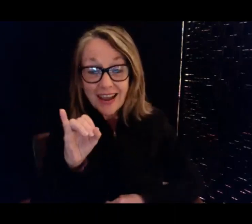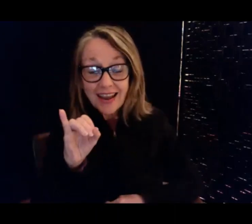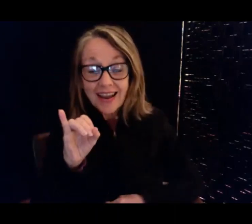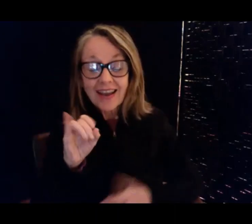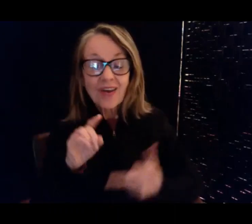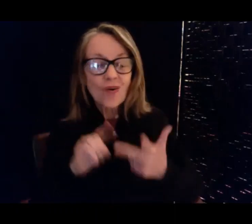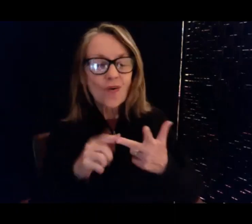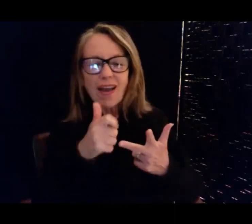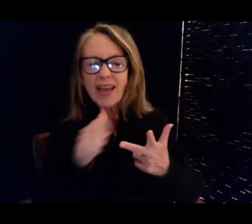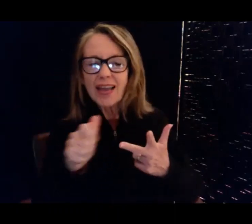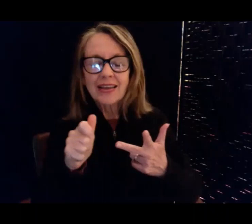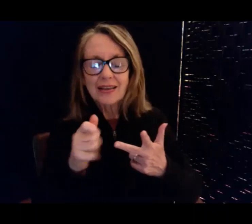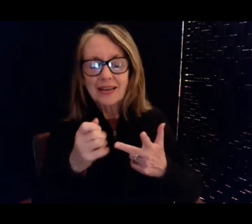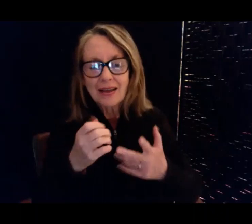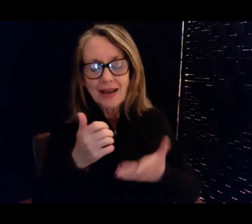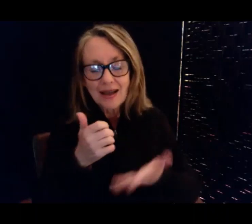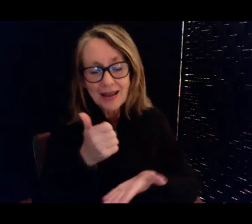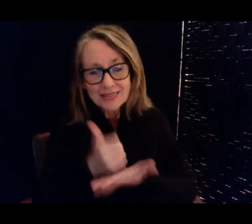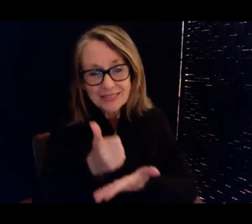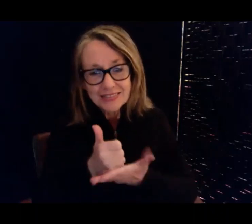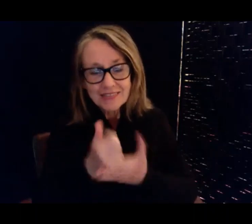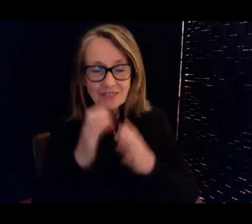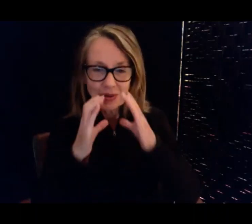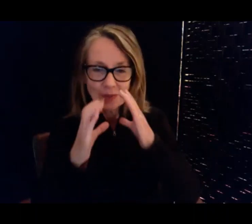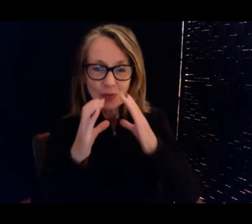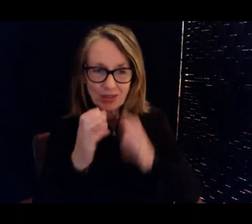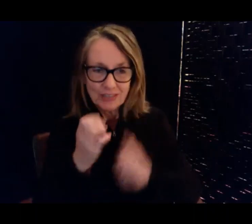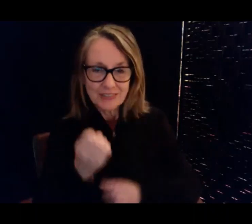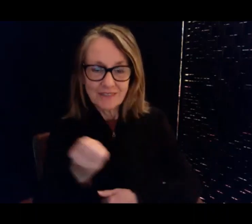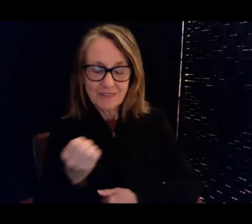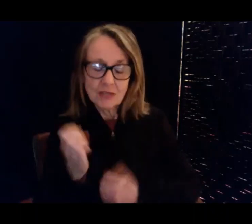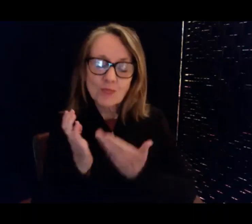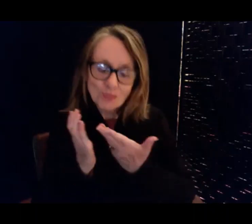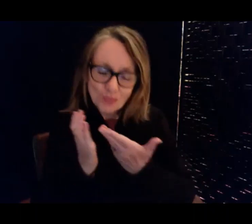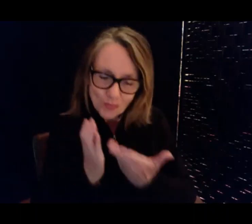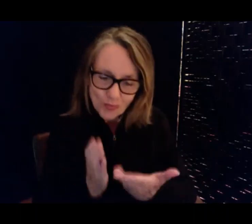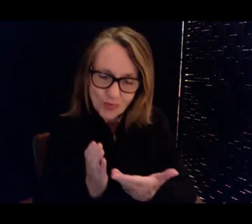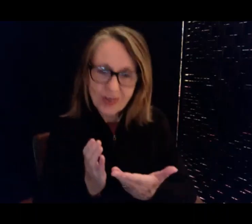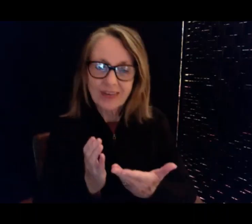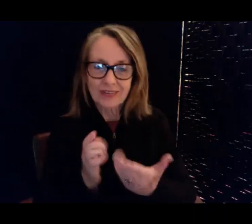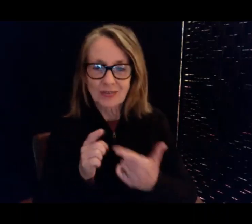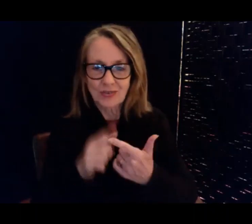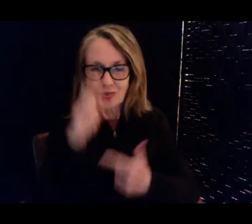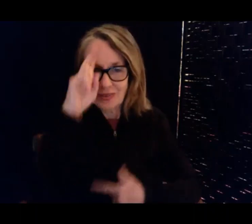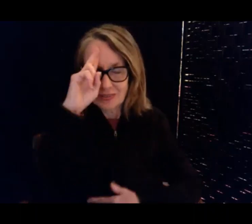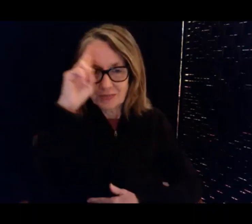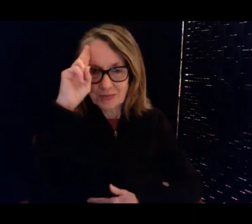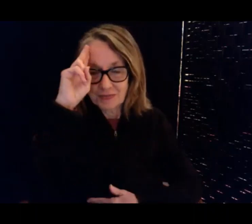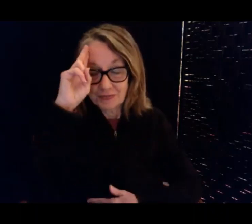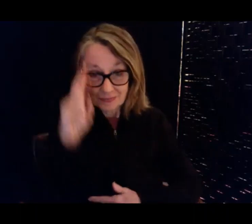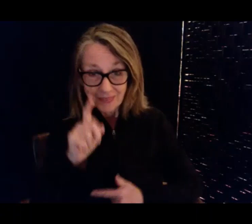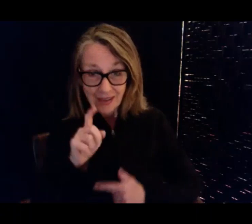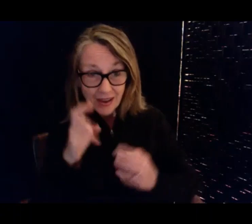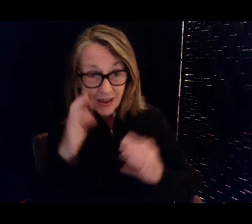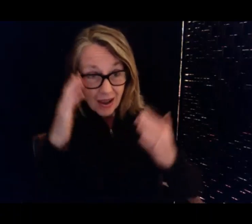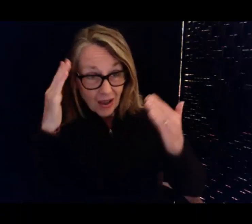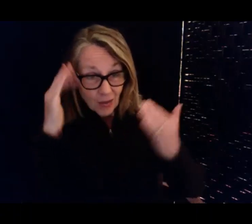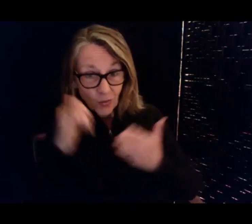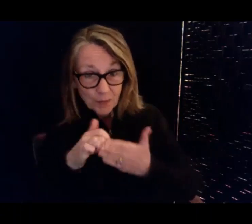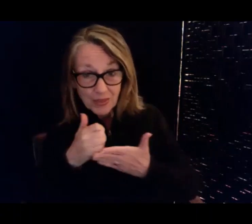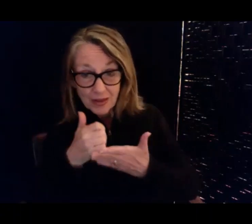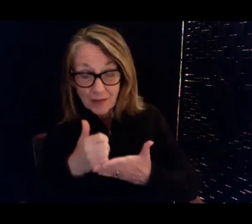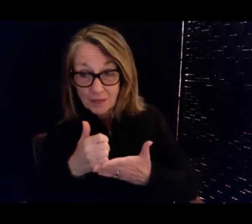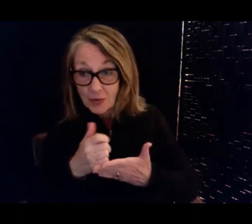hope this helps I would love for anybody seeing this who would like to join the